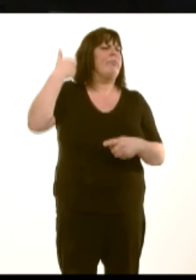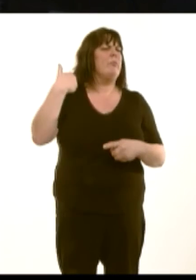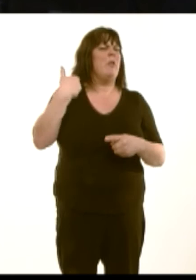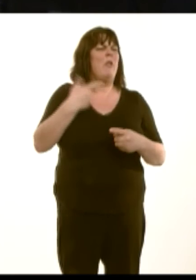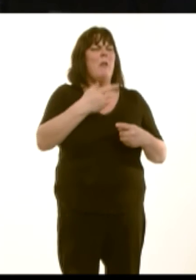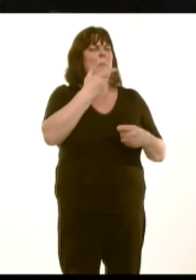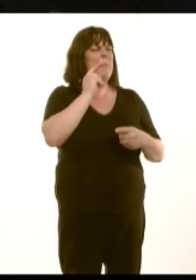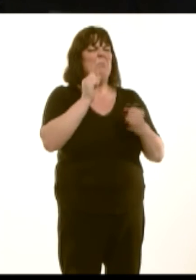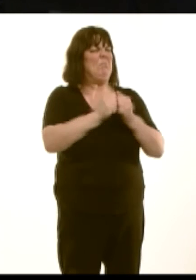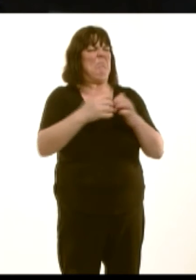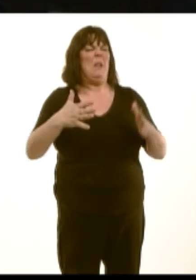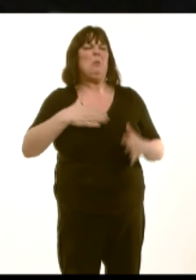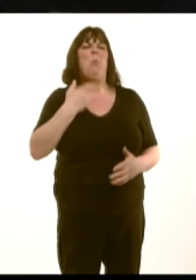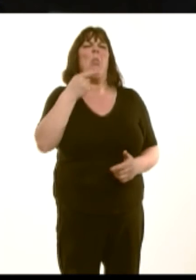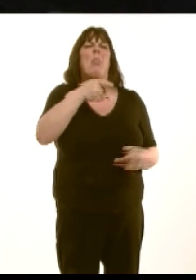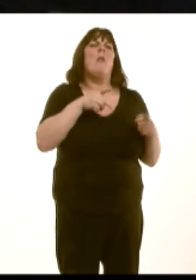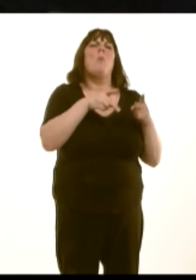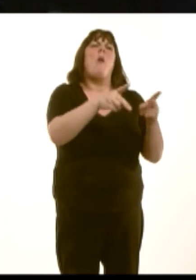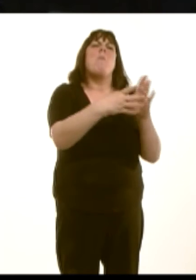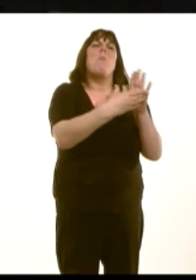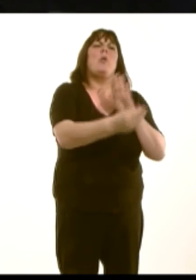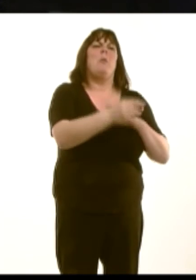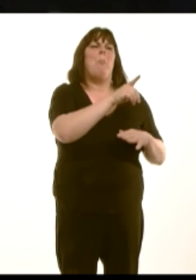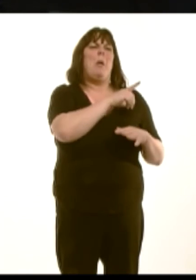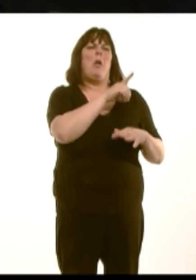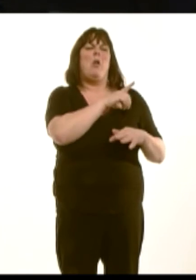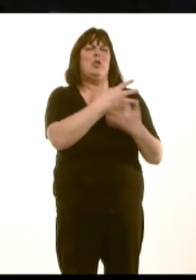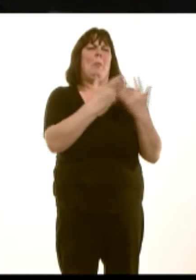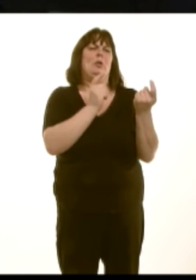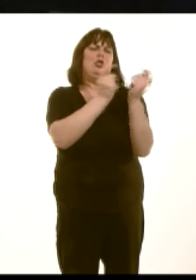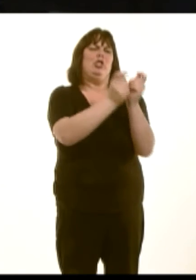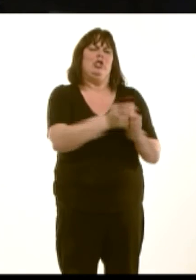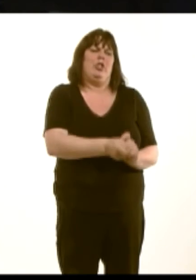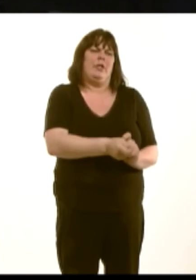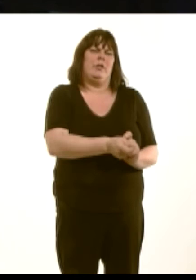for the basic payment scheme due to the level of disruption, can I ask you what action is